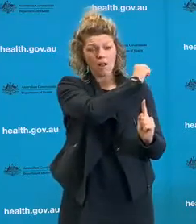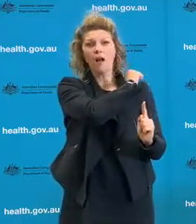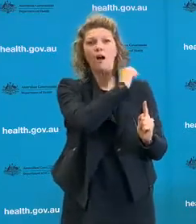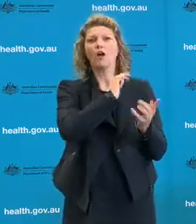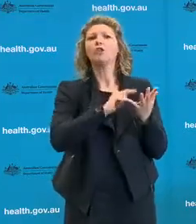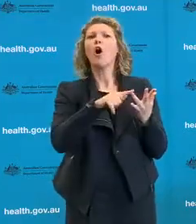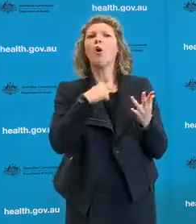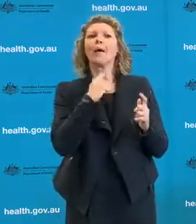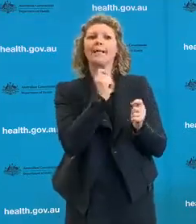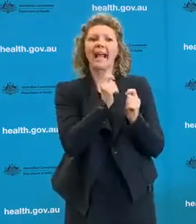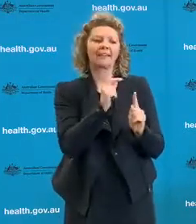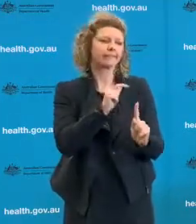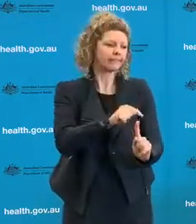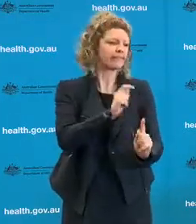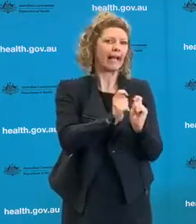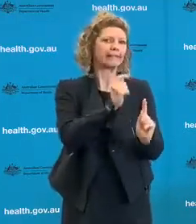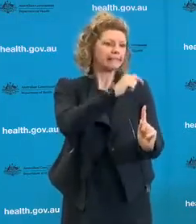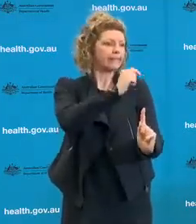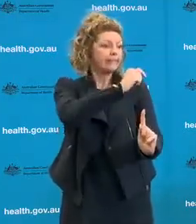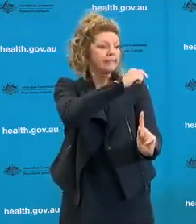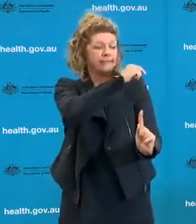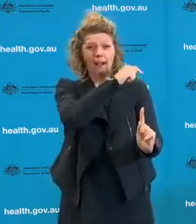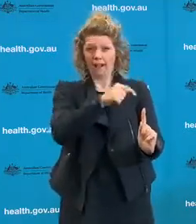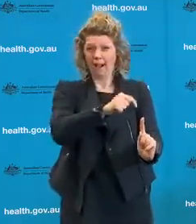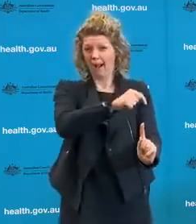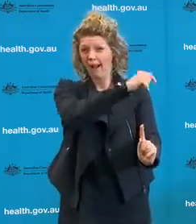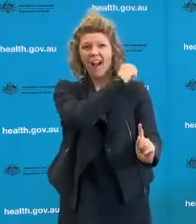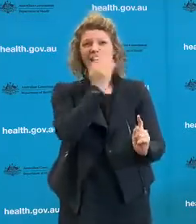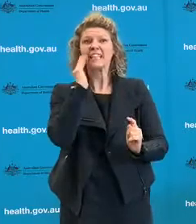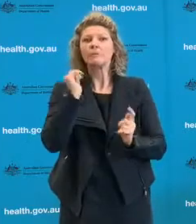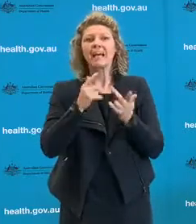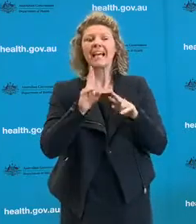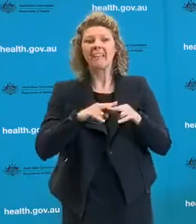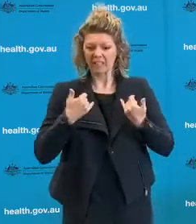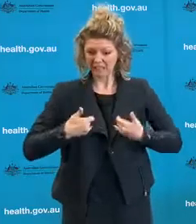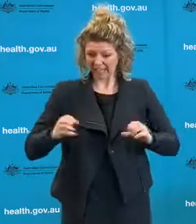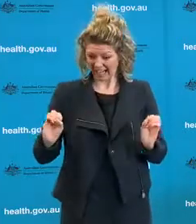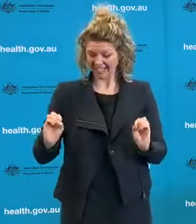contacts, even if they're not symptomatic, often we would ask them to be tested